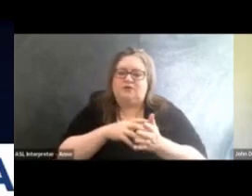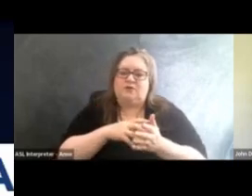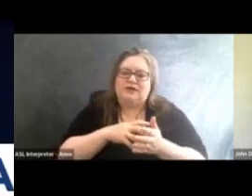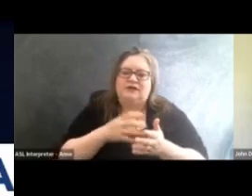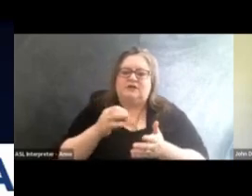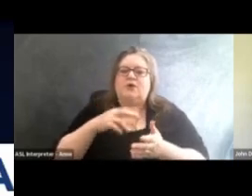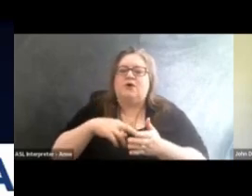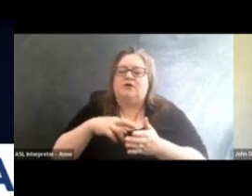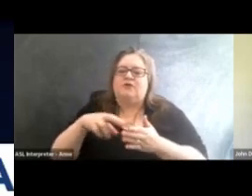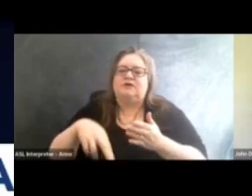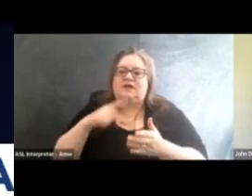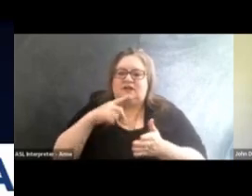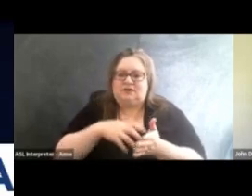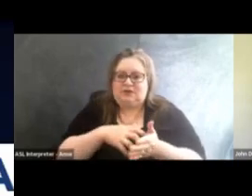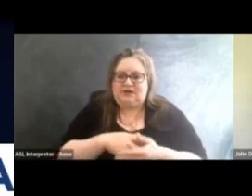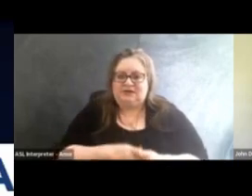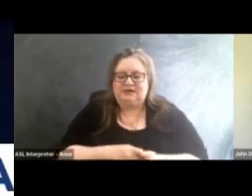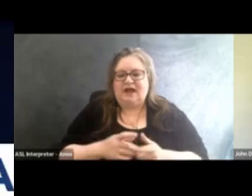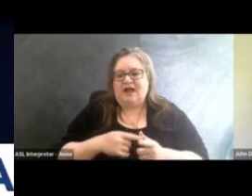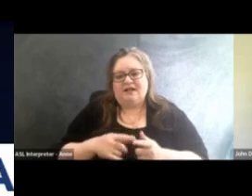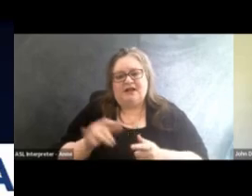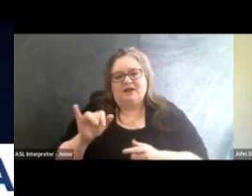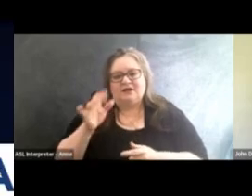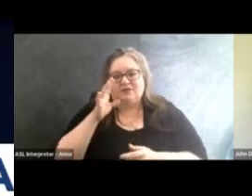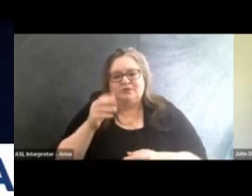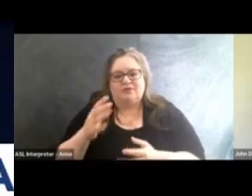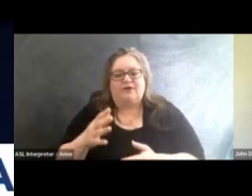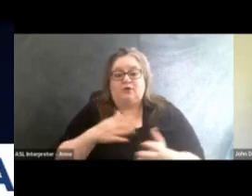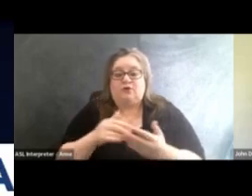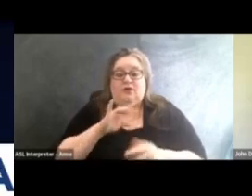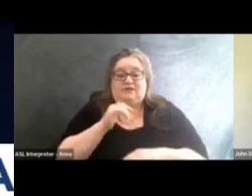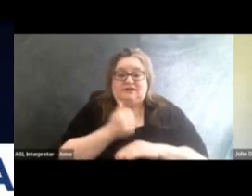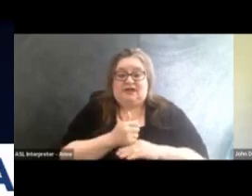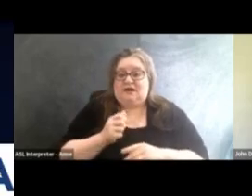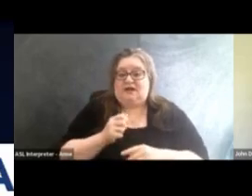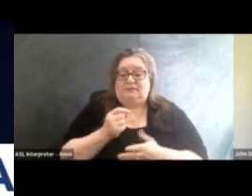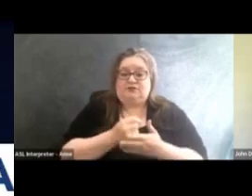resulting weaknesses. And then it also provides whoever set it up, treatment staff or whomever,